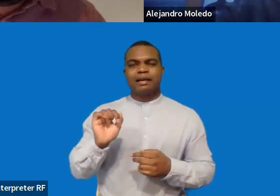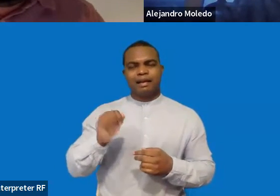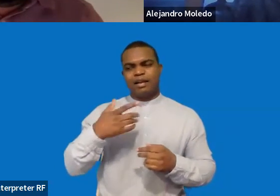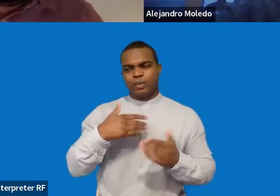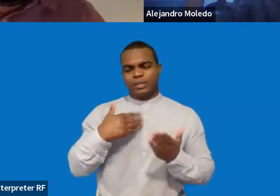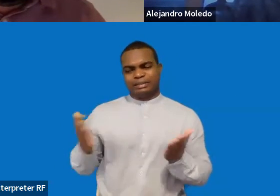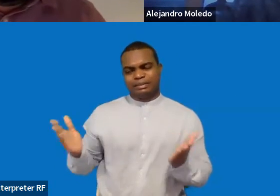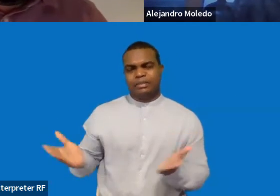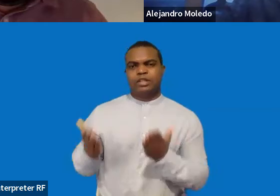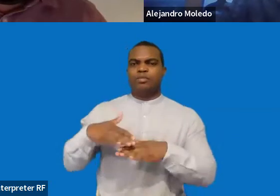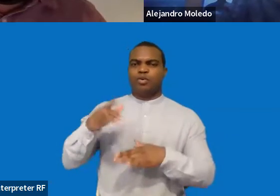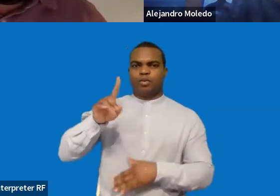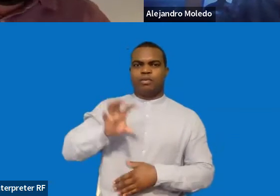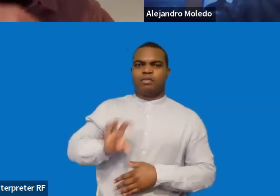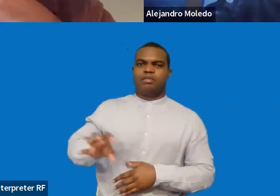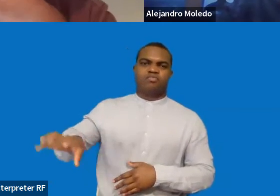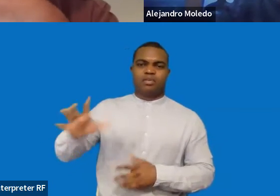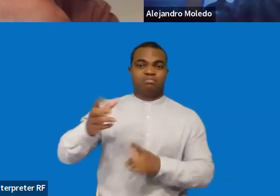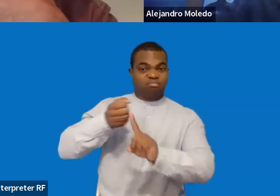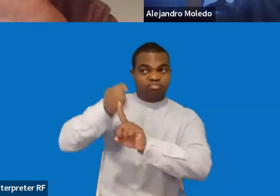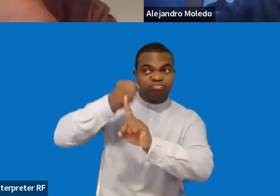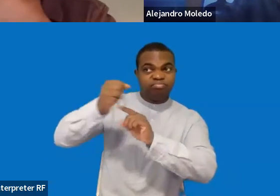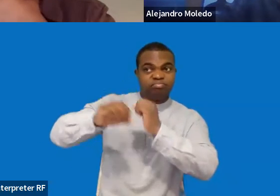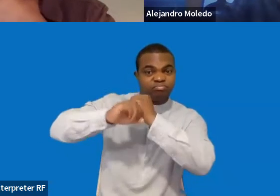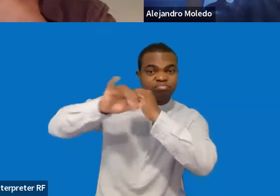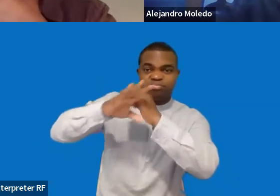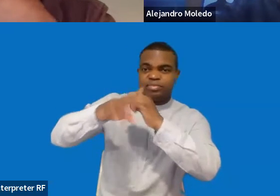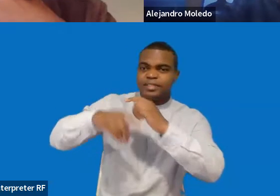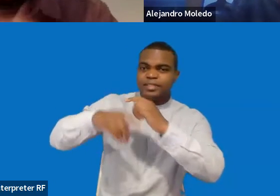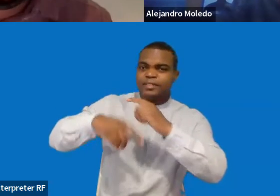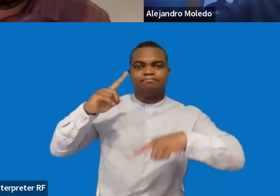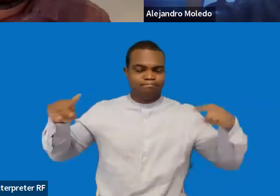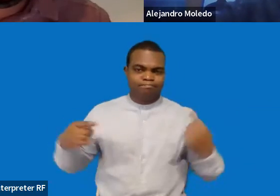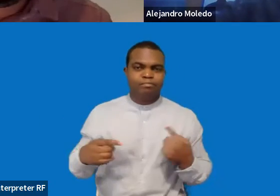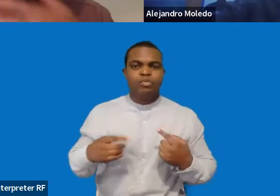in the development of certain elements of the card, of the proposal.